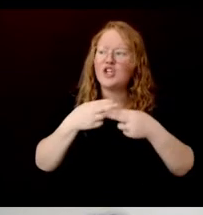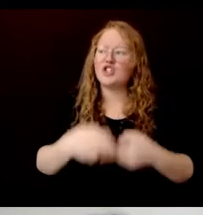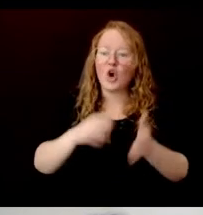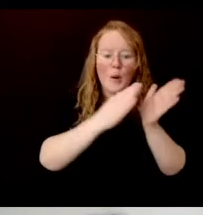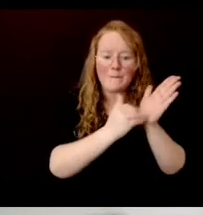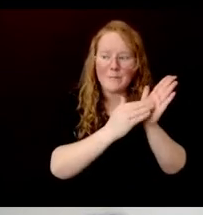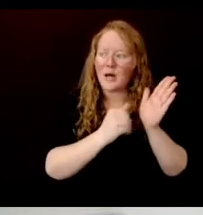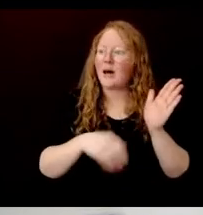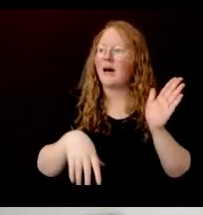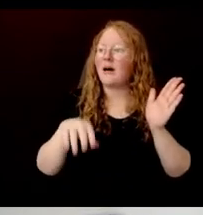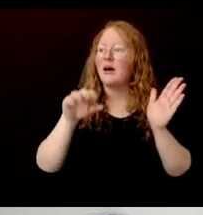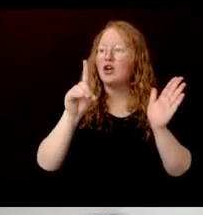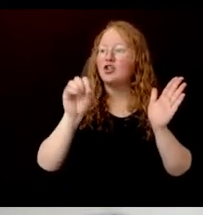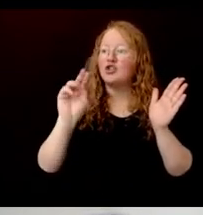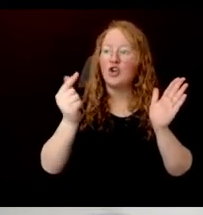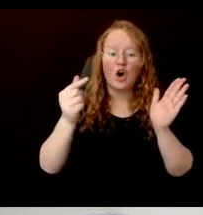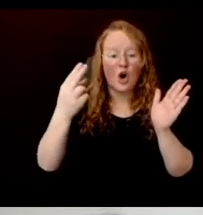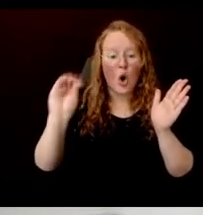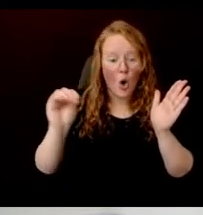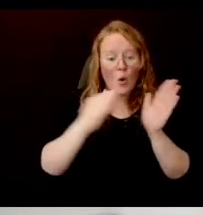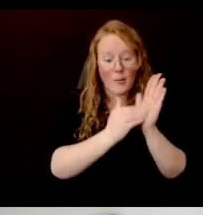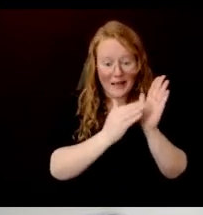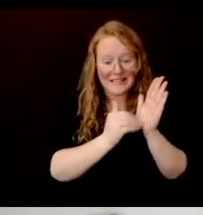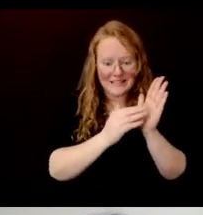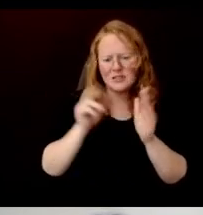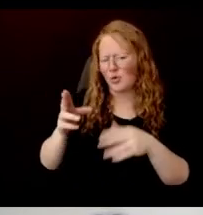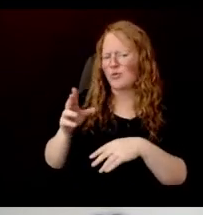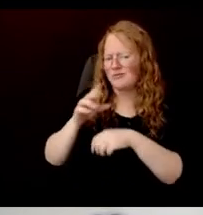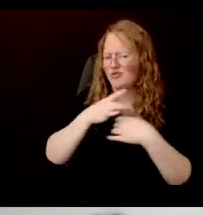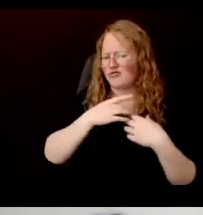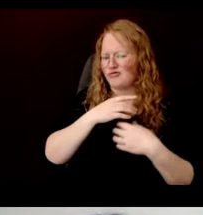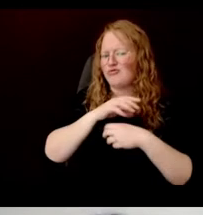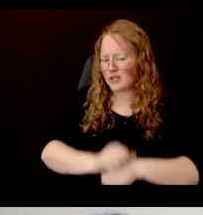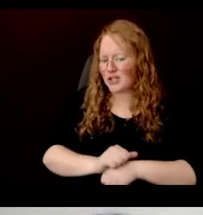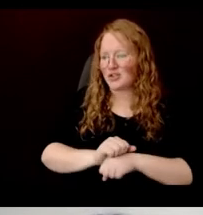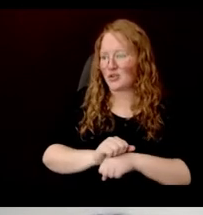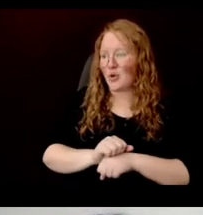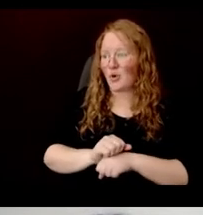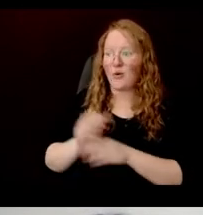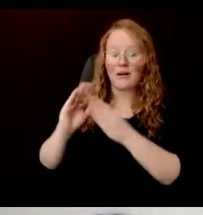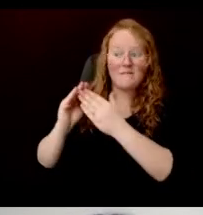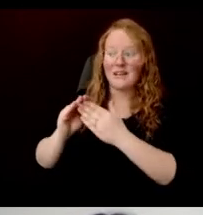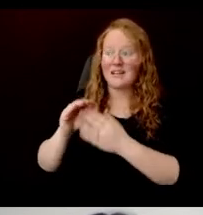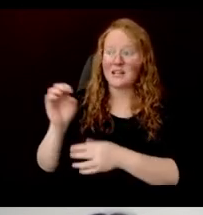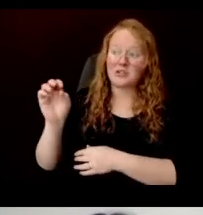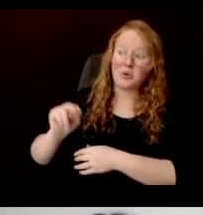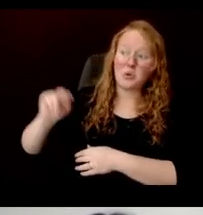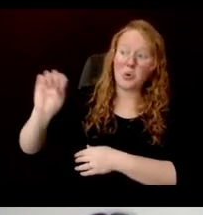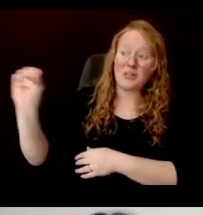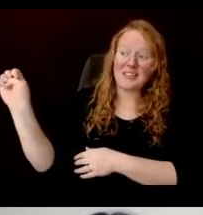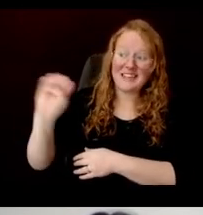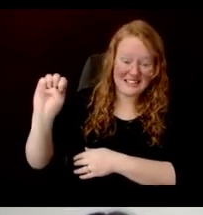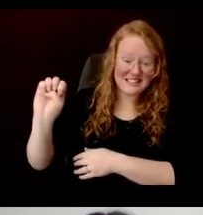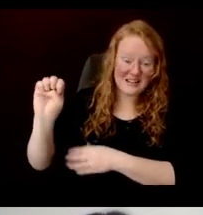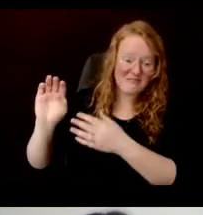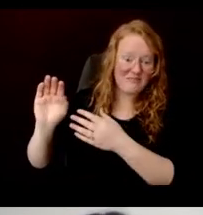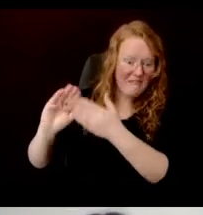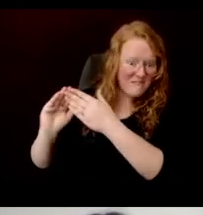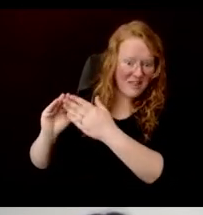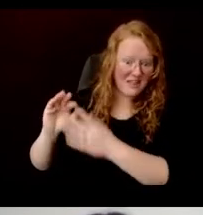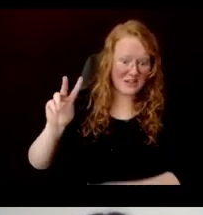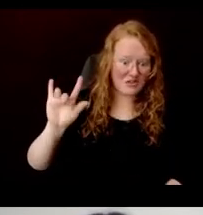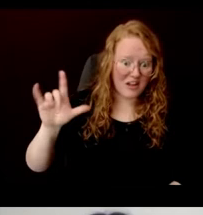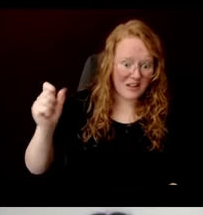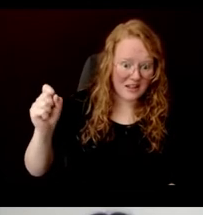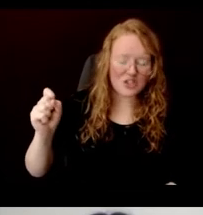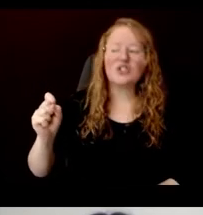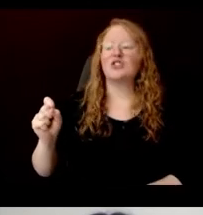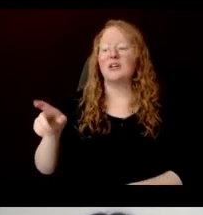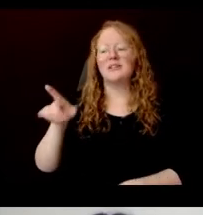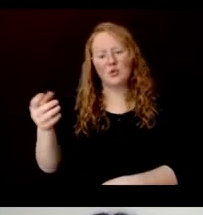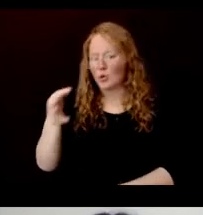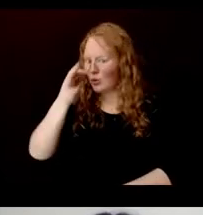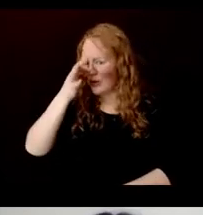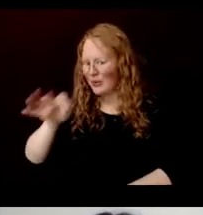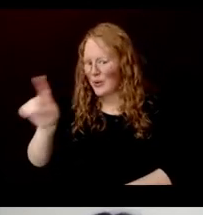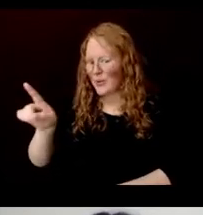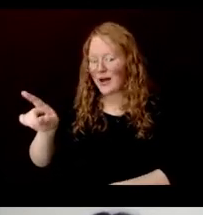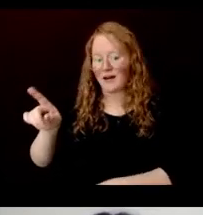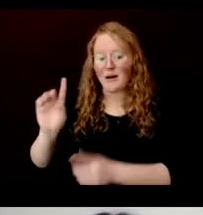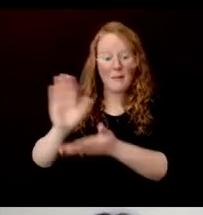These are native to a village northeast of Hanoi. And very nearby to where paper is made in Vietnam.